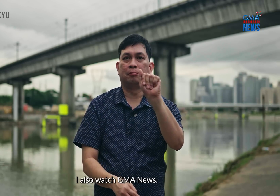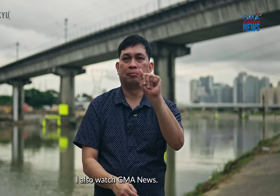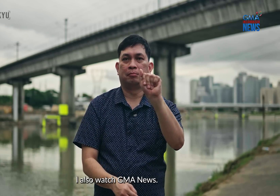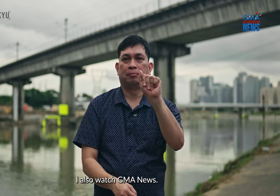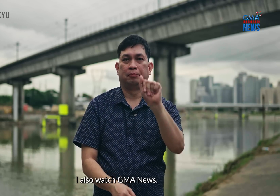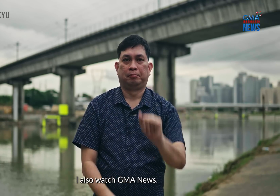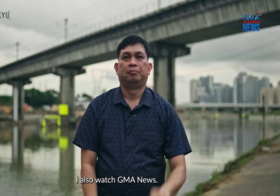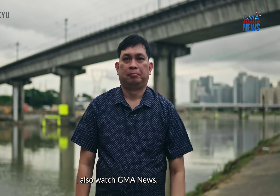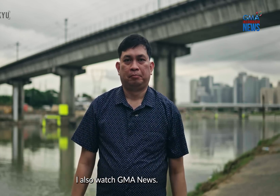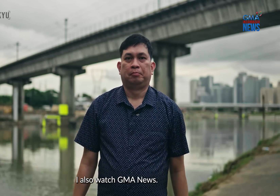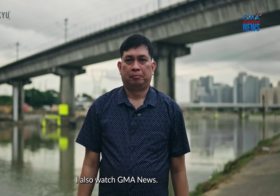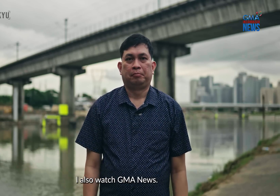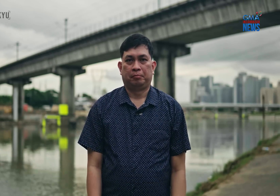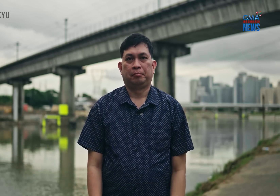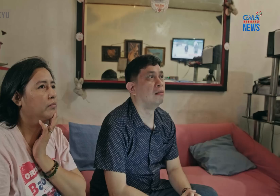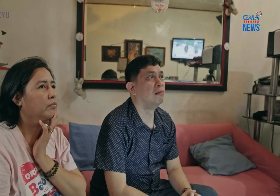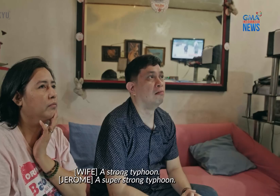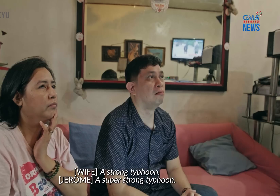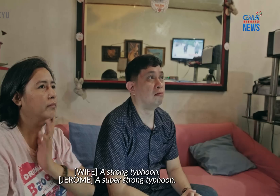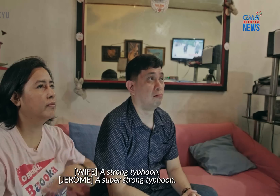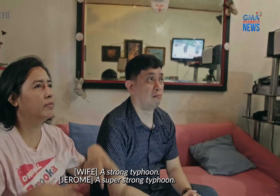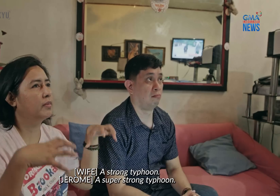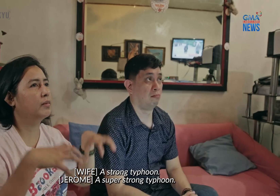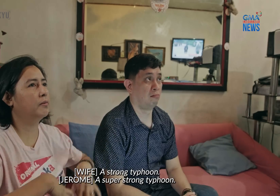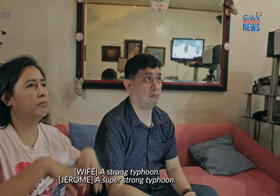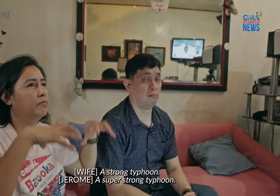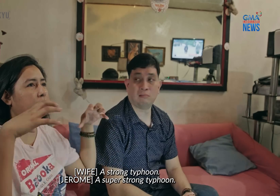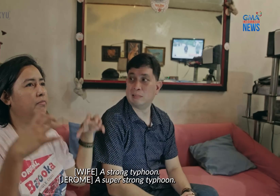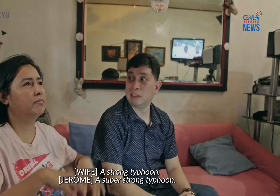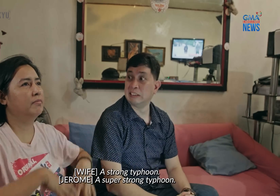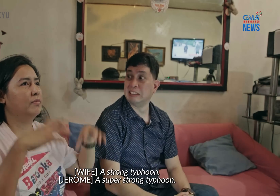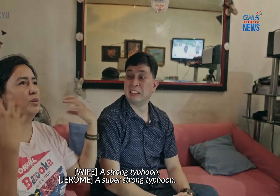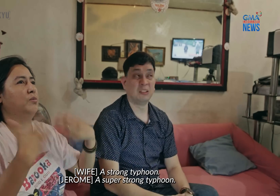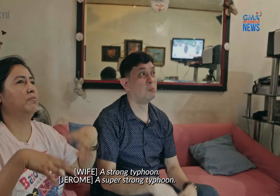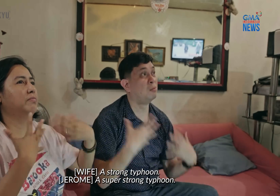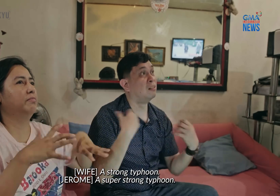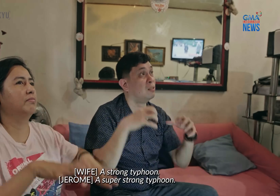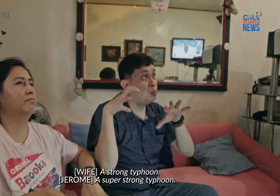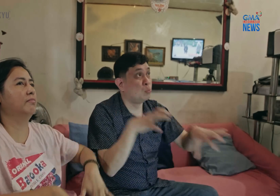there are already two more tropical cyclones. [JEROME'S WIFE] There's another strong typhoon.